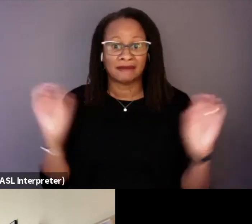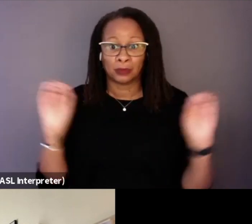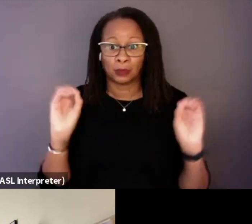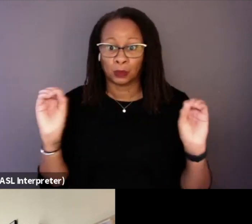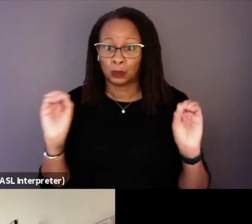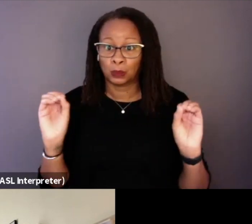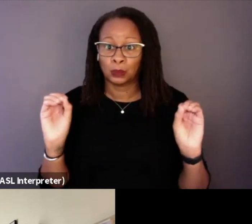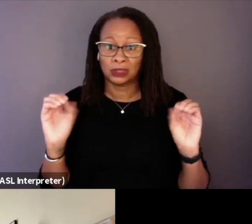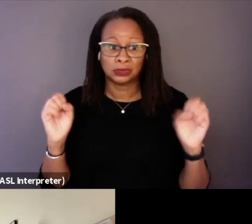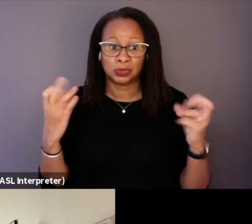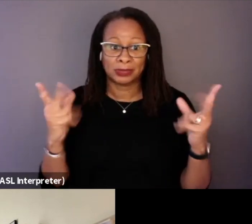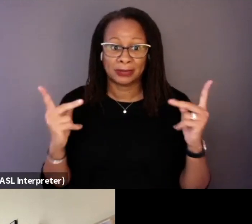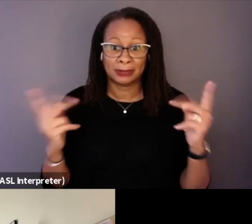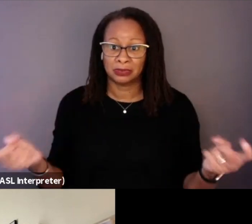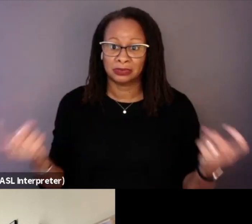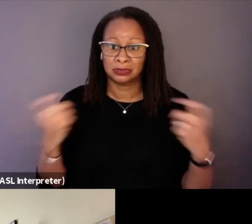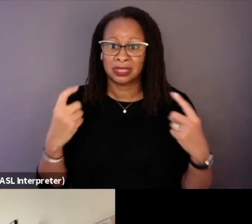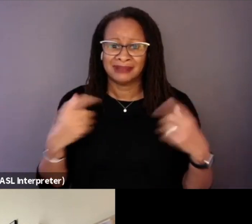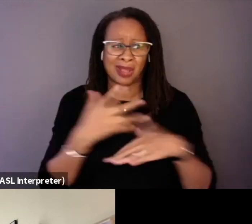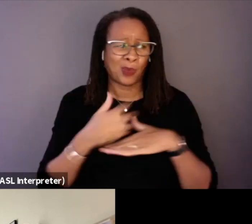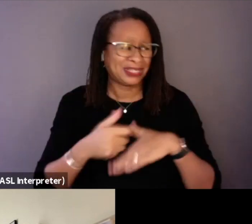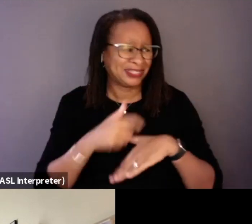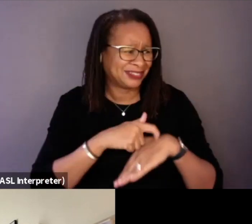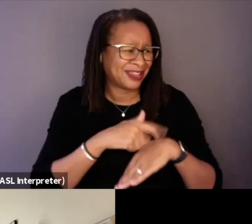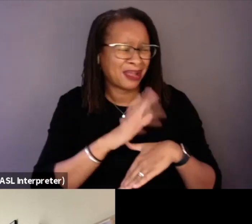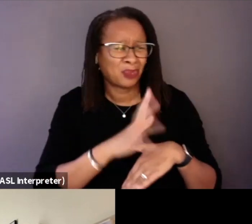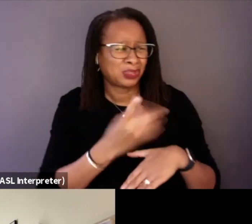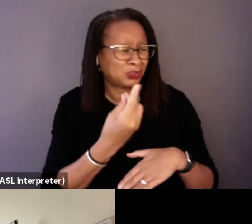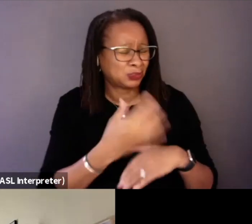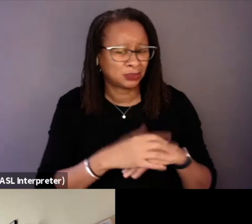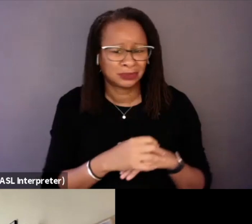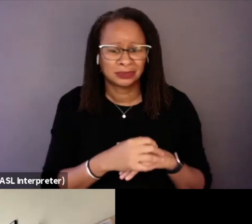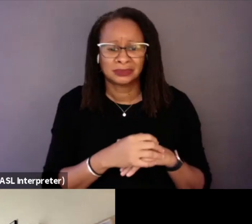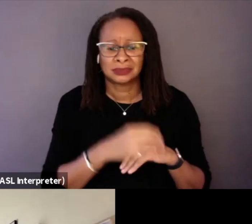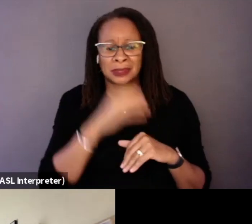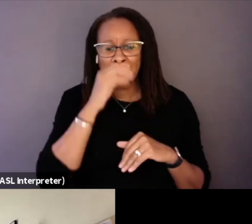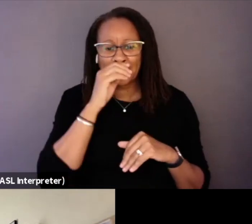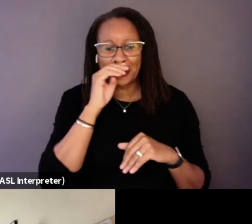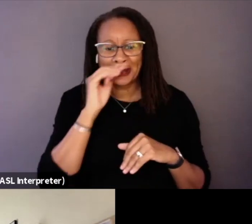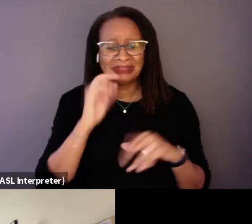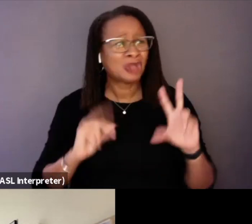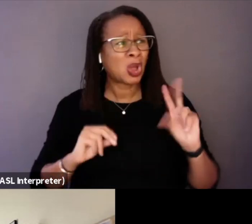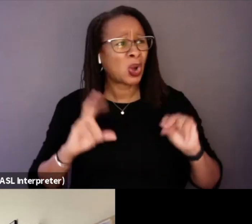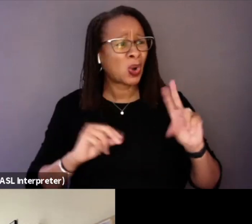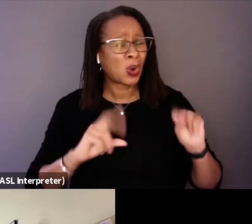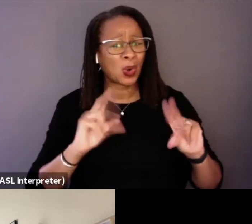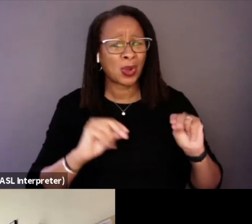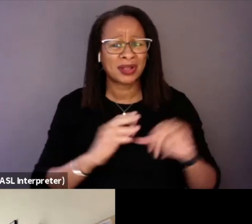And so many people would tell me that I was wasting my time. Noooo So there are a couple of shots